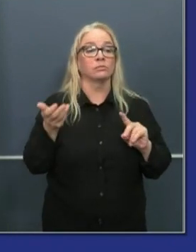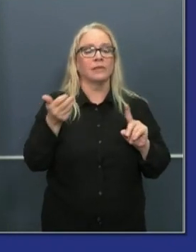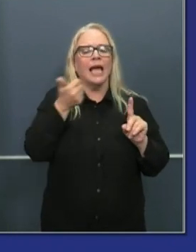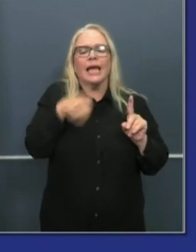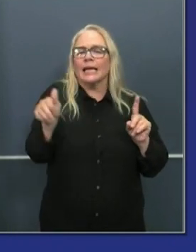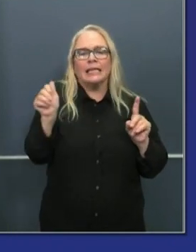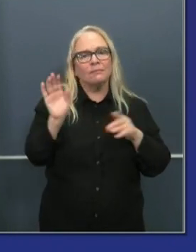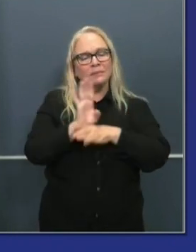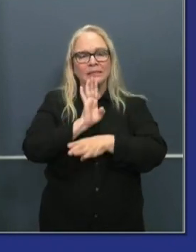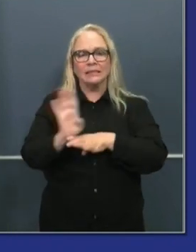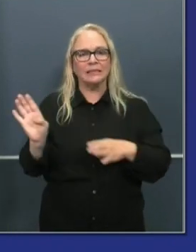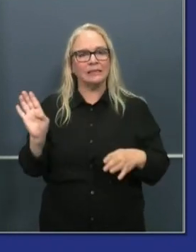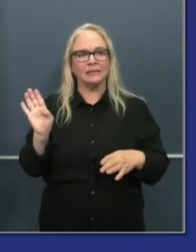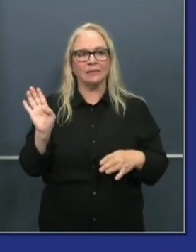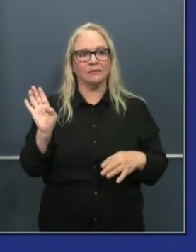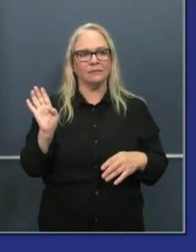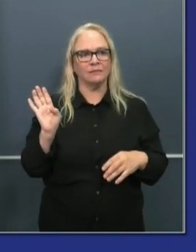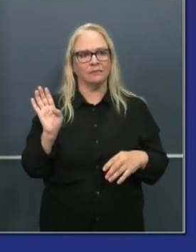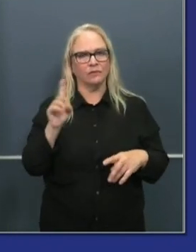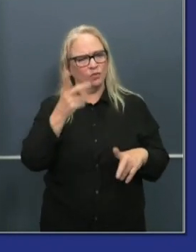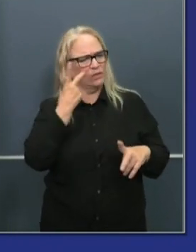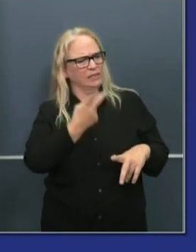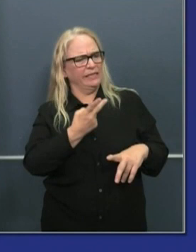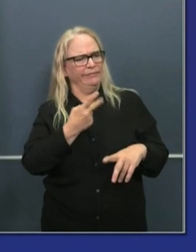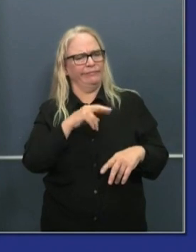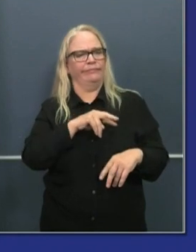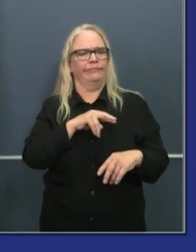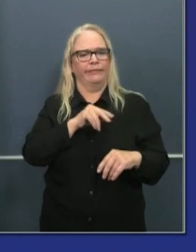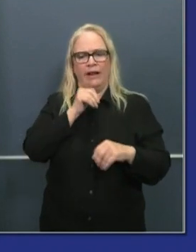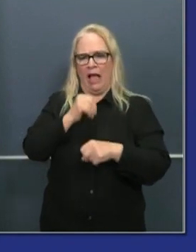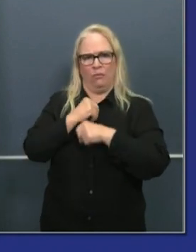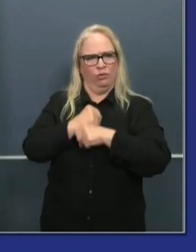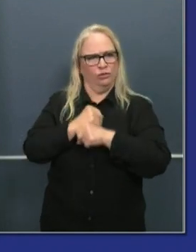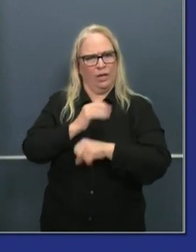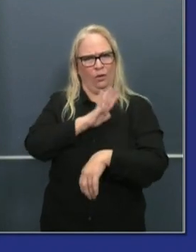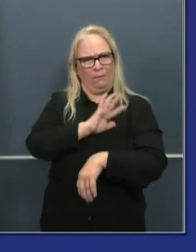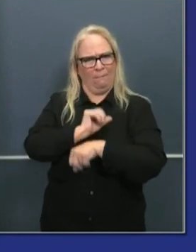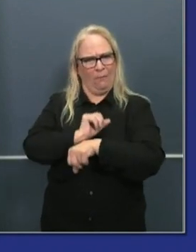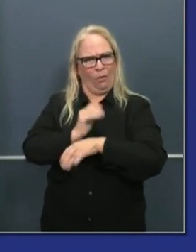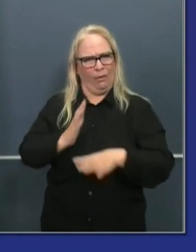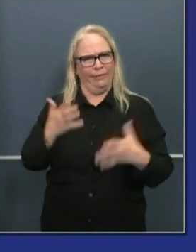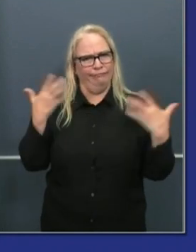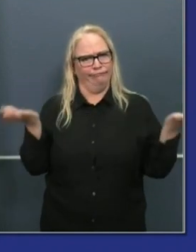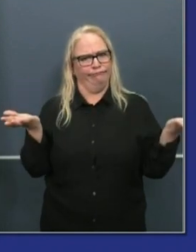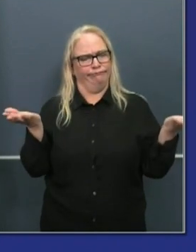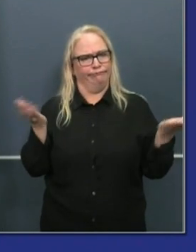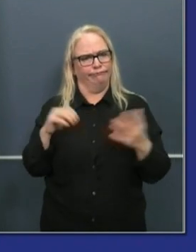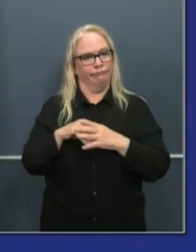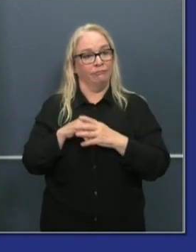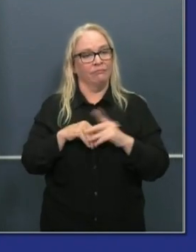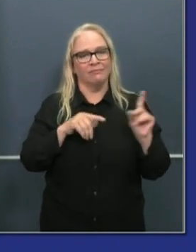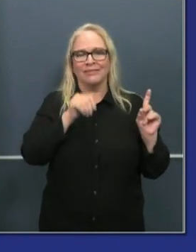AND RETICENT TO DO ANYTHING. TO NOT ONLY NOT PROTECT YOU AS A CUSTOMER AS AN EXAMPLE OF A BAR OR RESTAURANT OR ANY OTHER FACILITY, BUT AREN'T EVEN